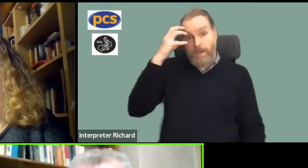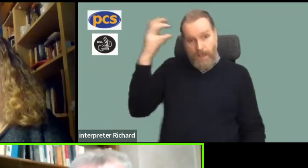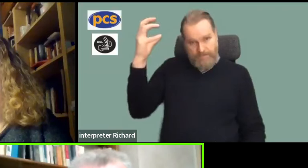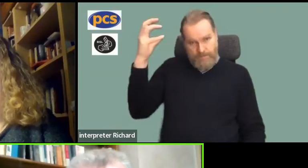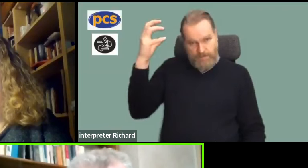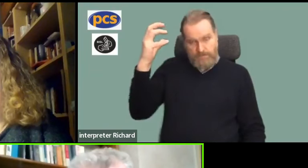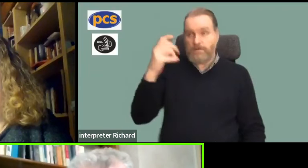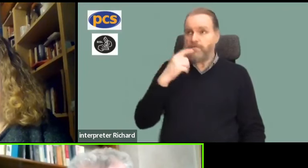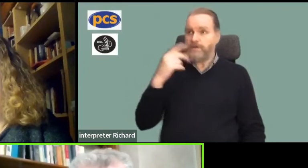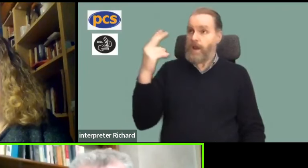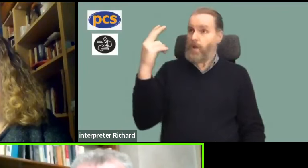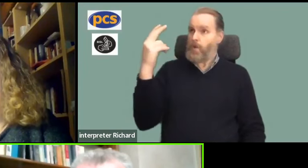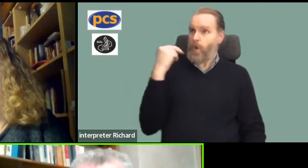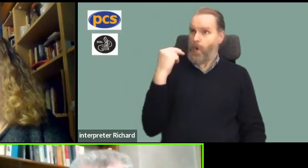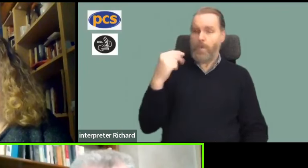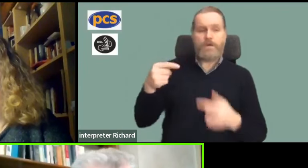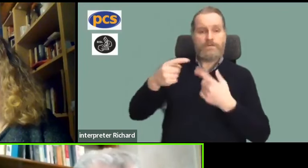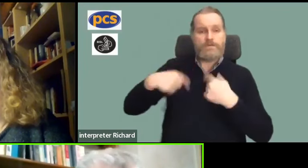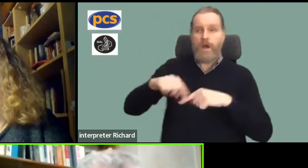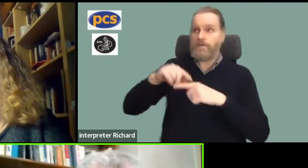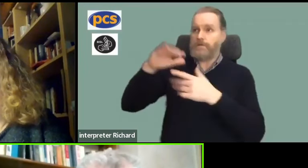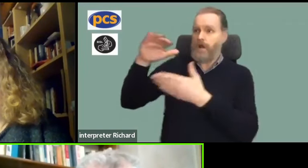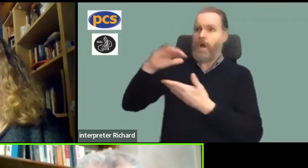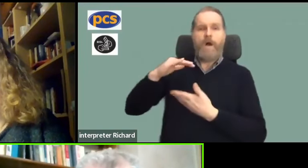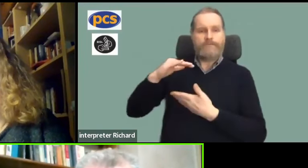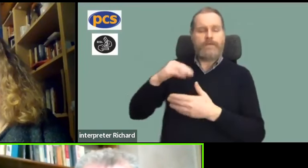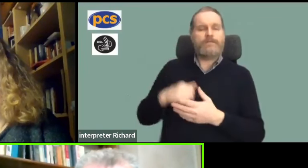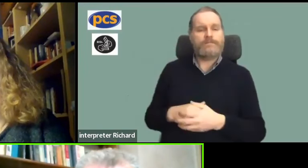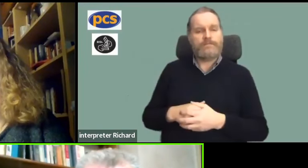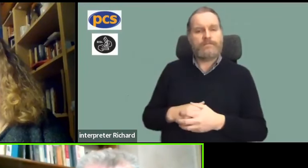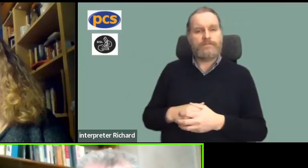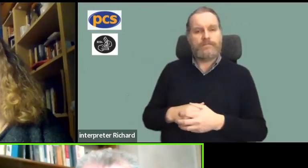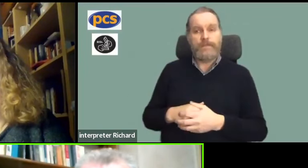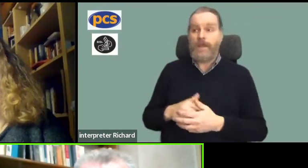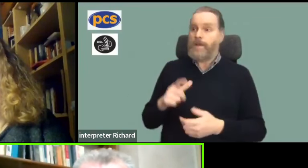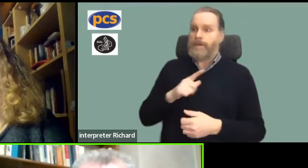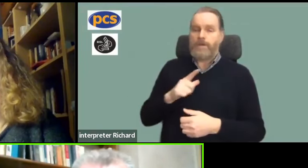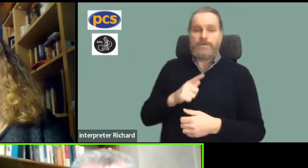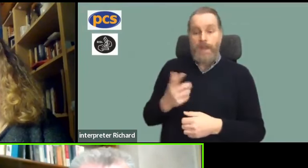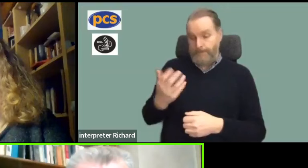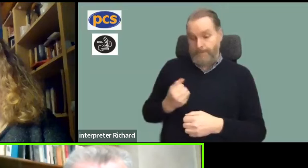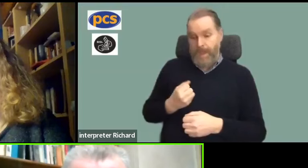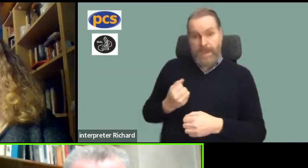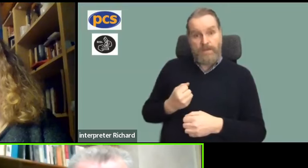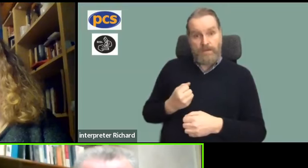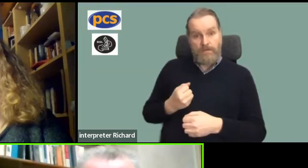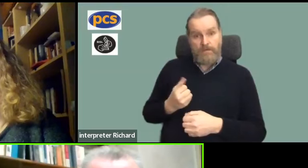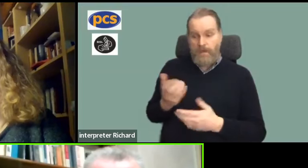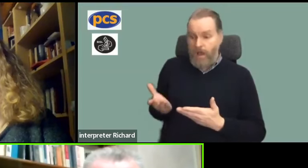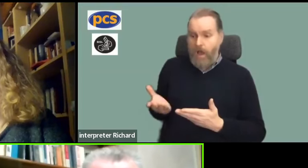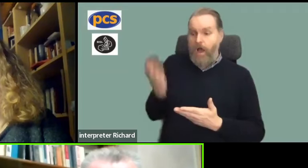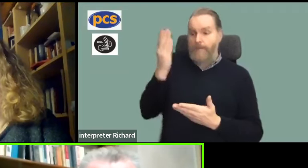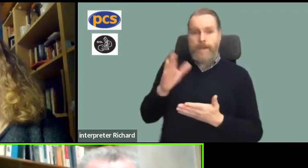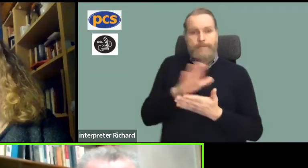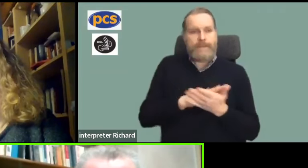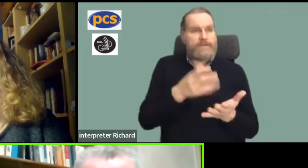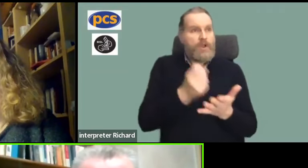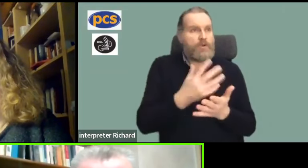: Government have got Government have got 3 reasons for saying no saying no to us, and everyone saying no to us and everyone else. One is to give us a pay rise, inflation.